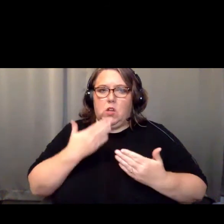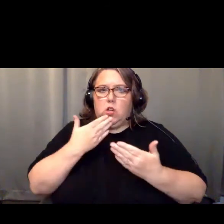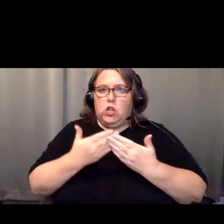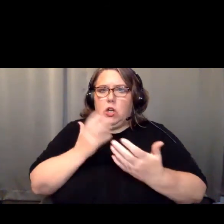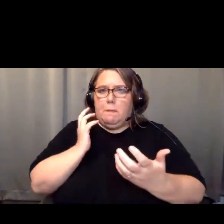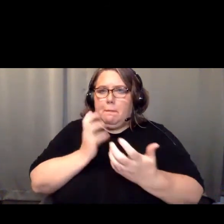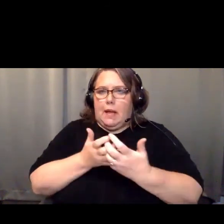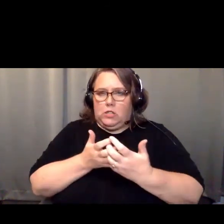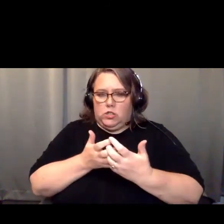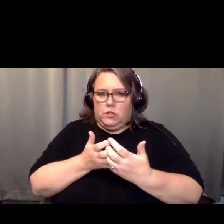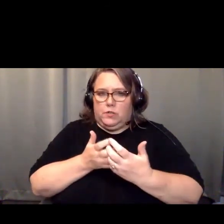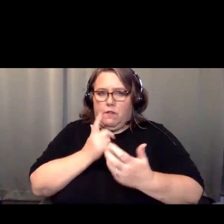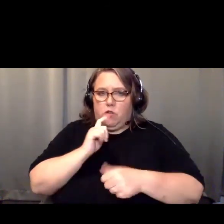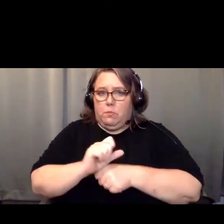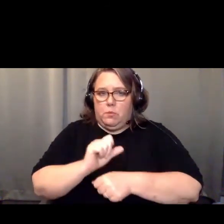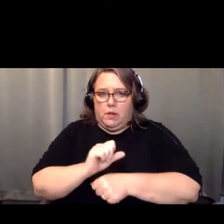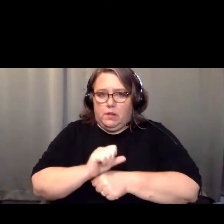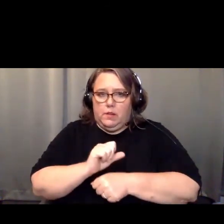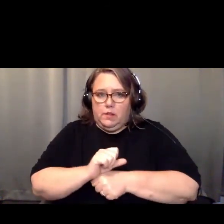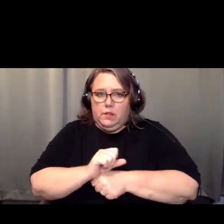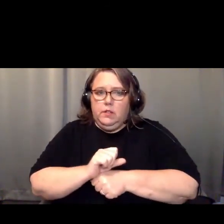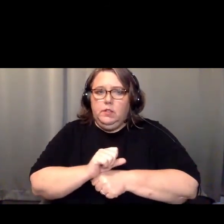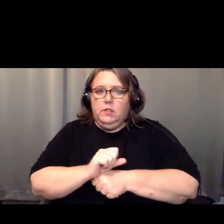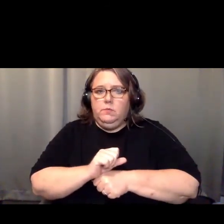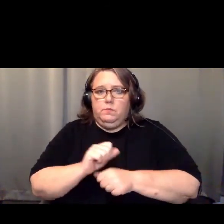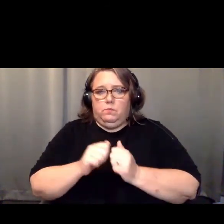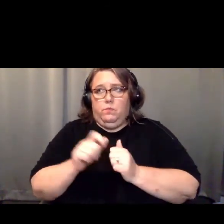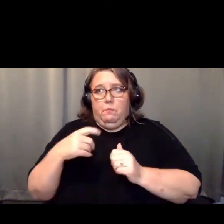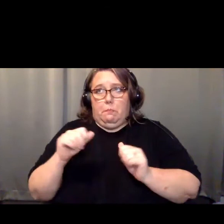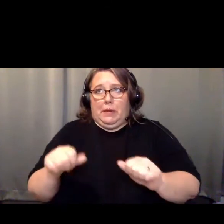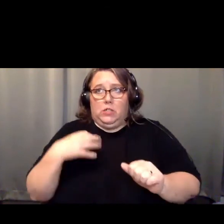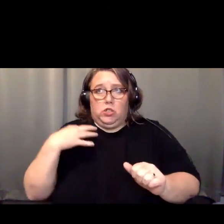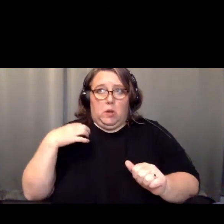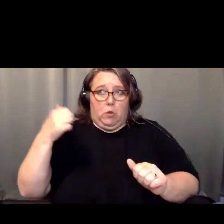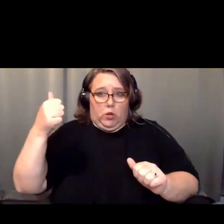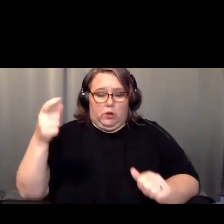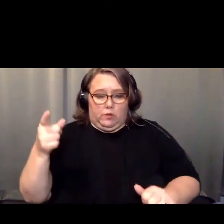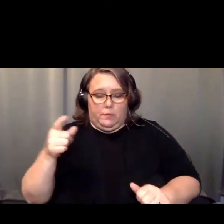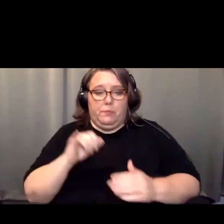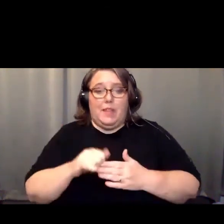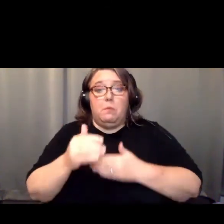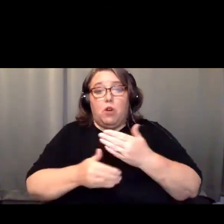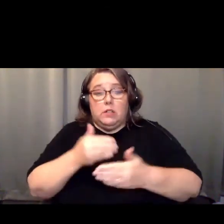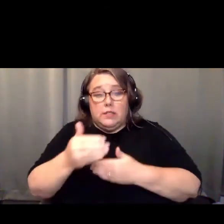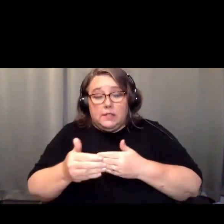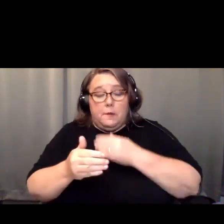as far as employment with a potential employer. In that process, vocational rehabilitation is also supposed